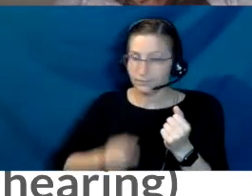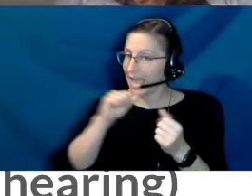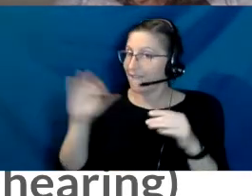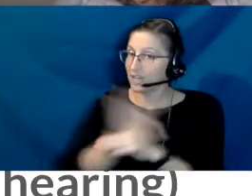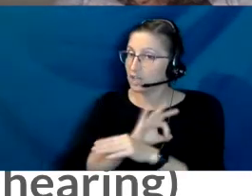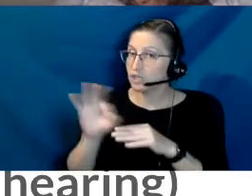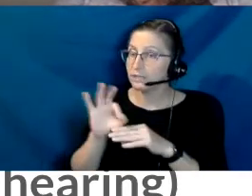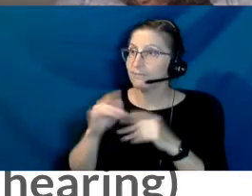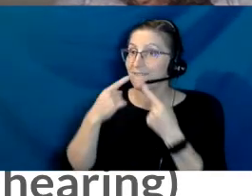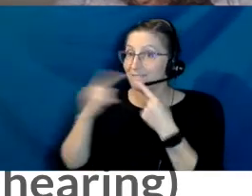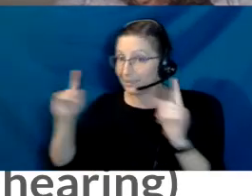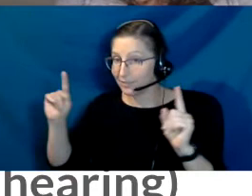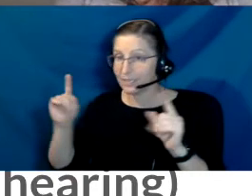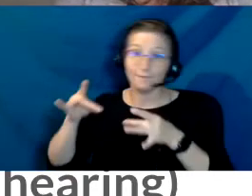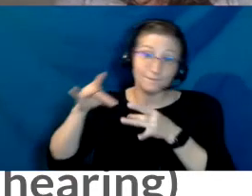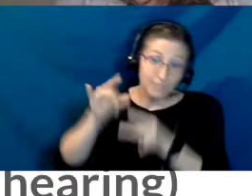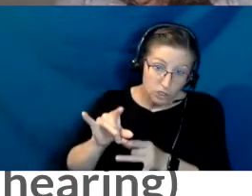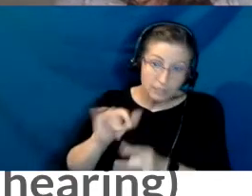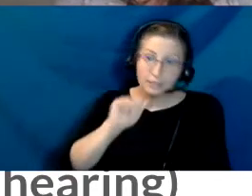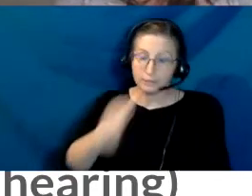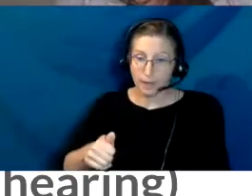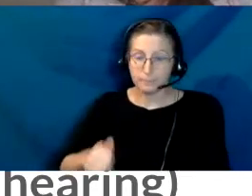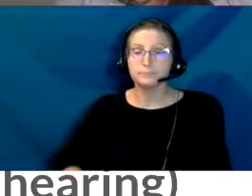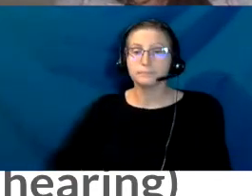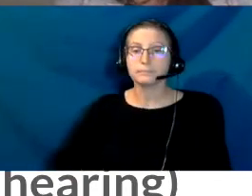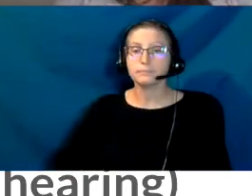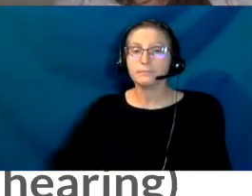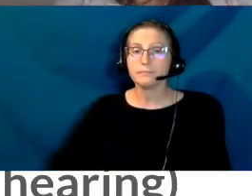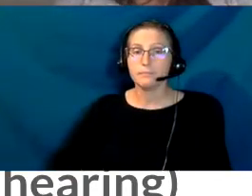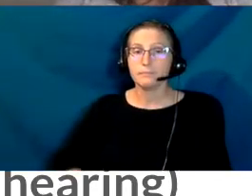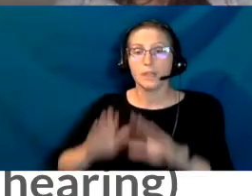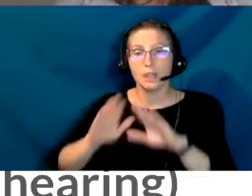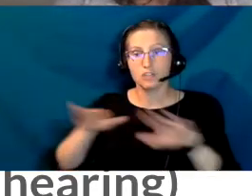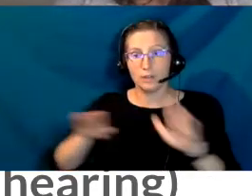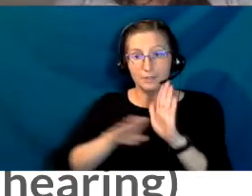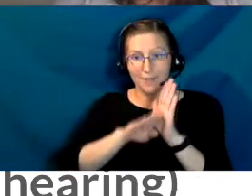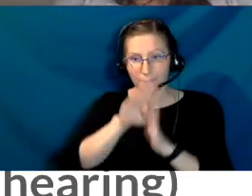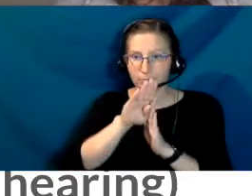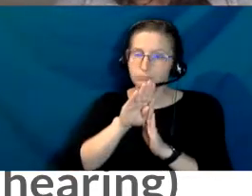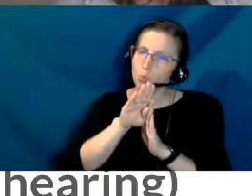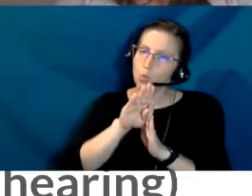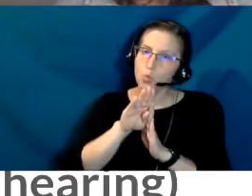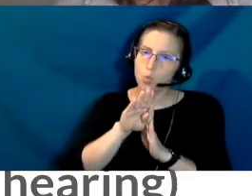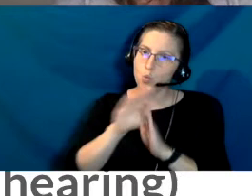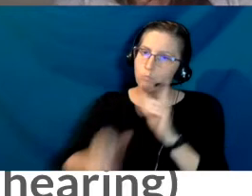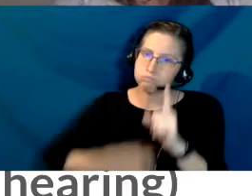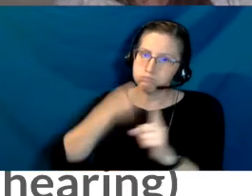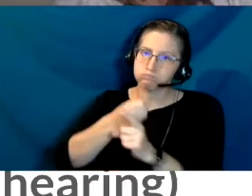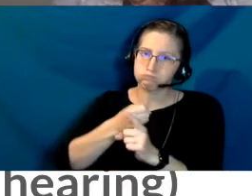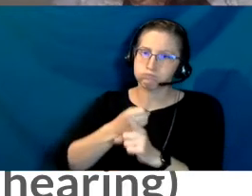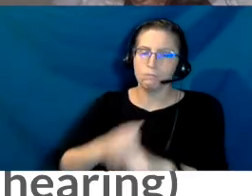effectively or efficiently, the effects on child's development can be far-reaching.